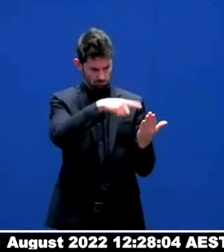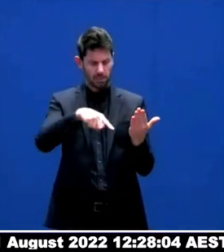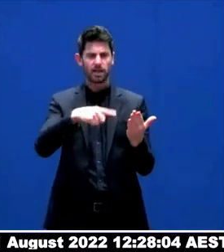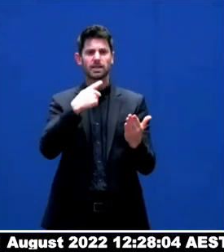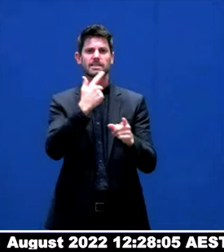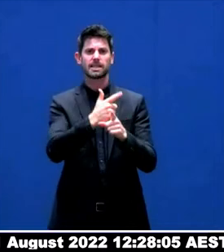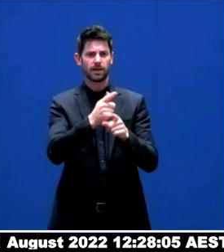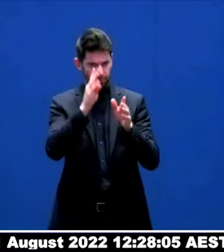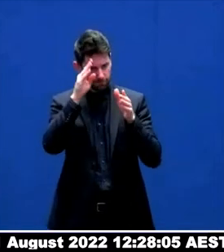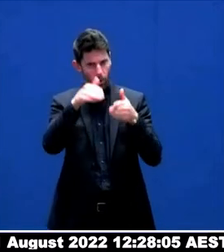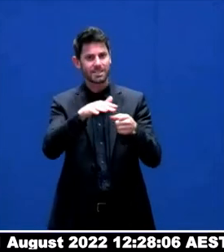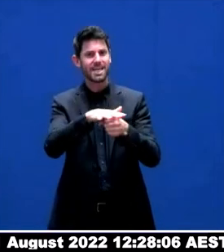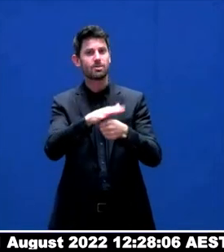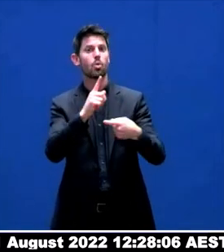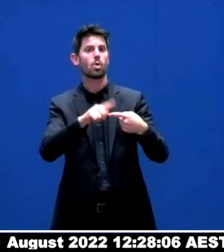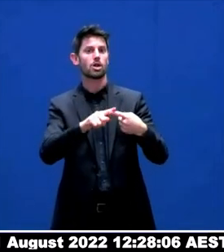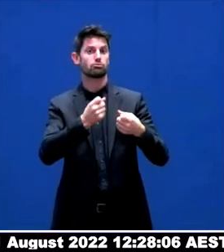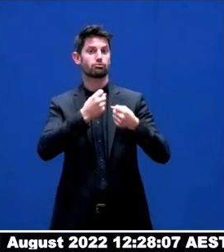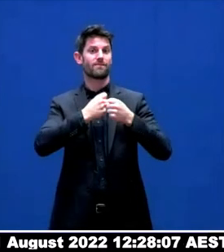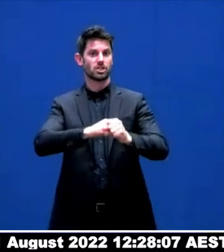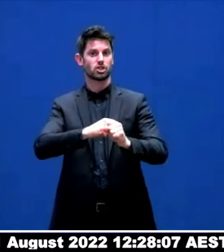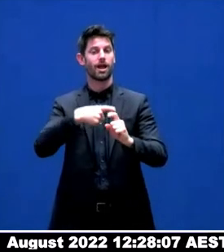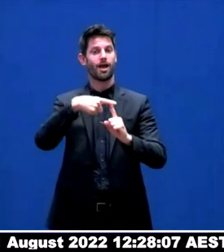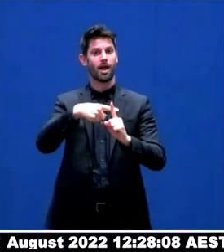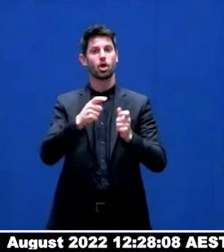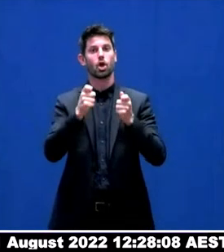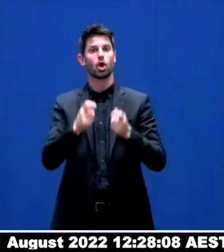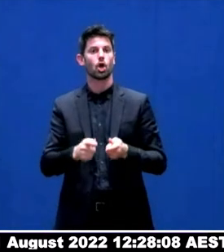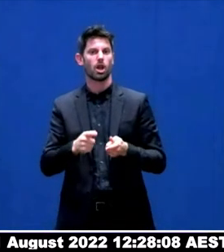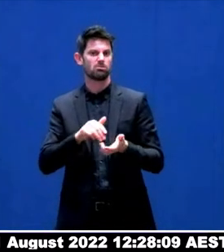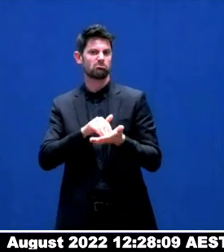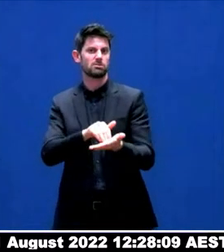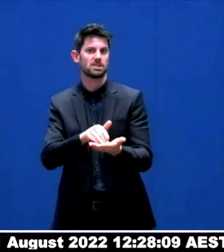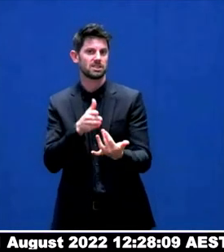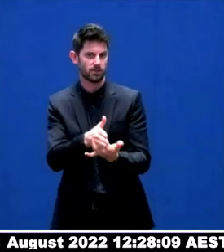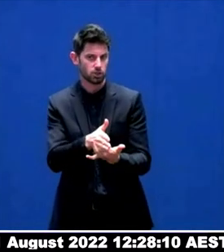One's prevention and early intervention, and looking at that approach, there's no